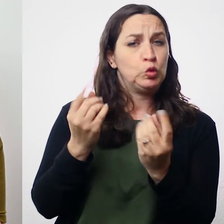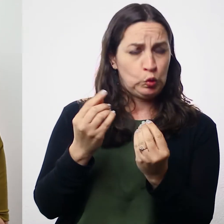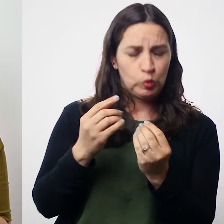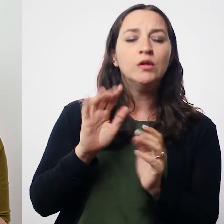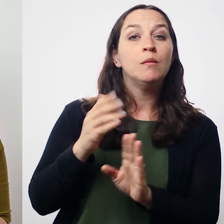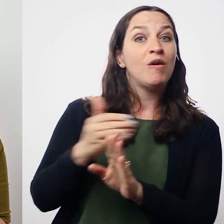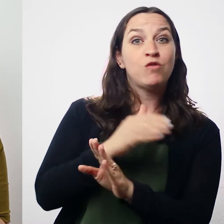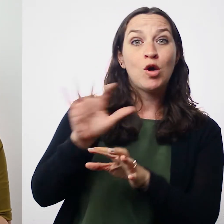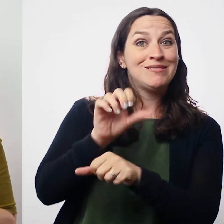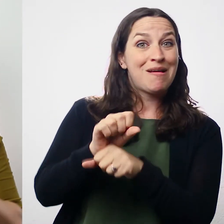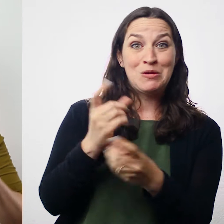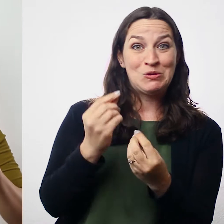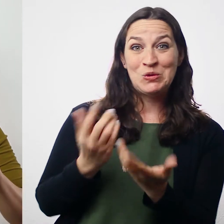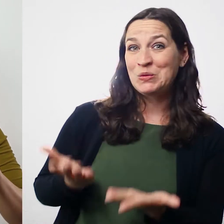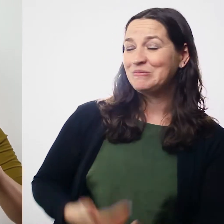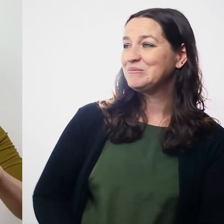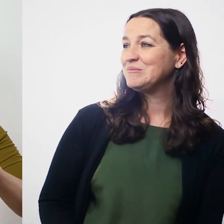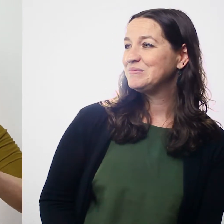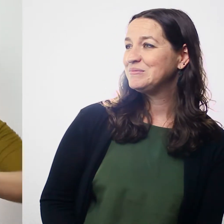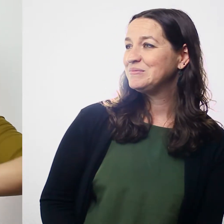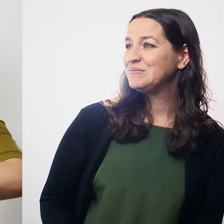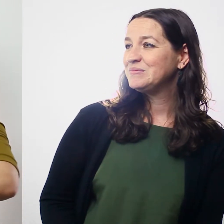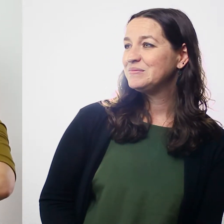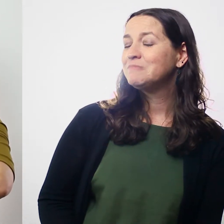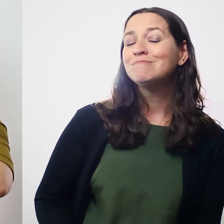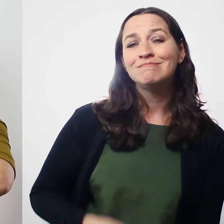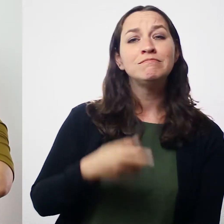do before I start an assignment is wiggle my fingers and I like to do this on a desk.